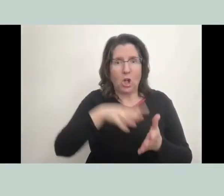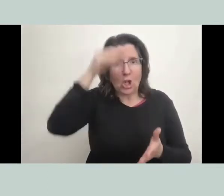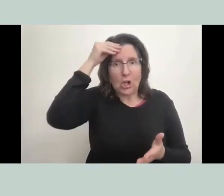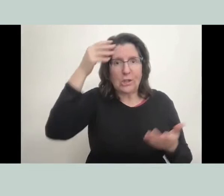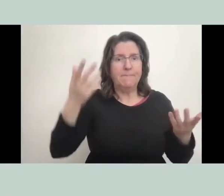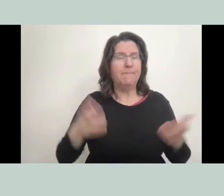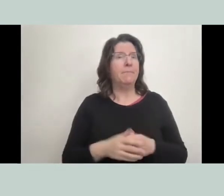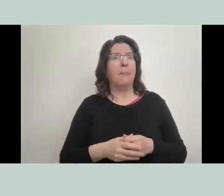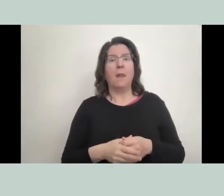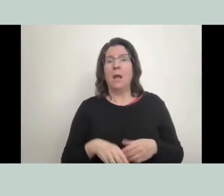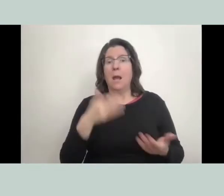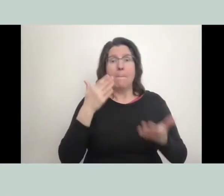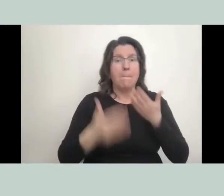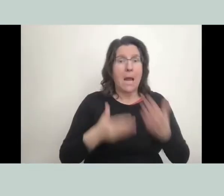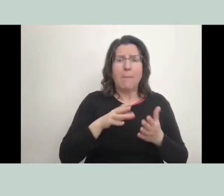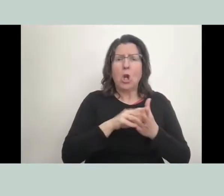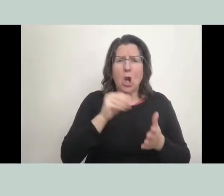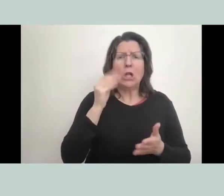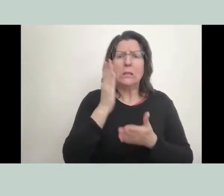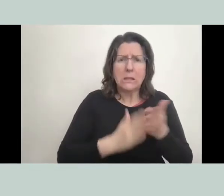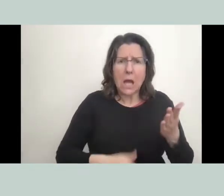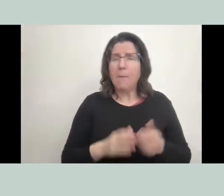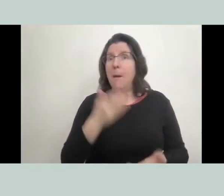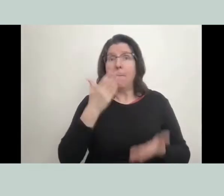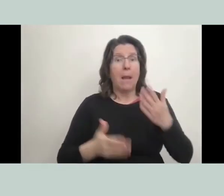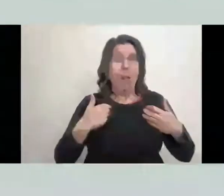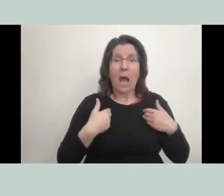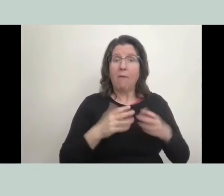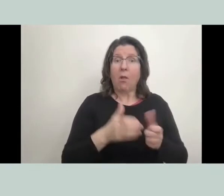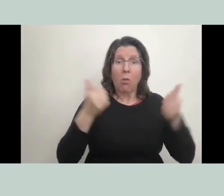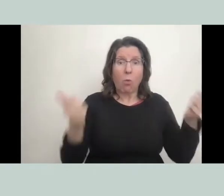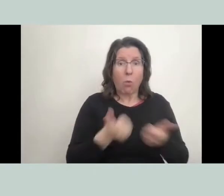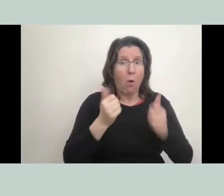In the end they are still not learning anything.